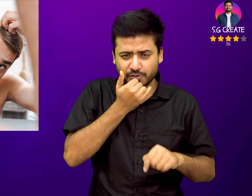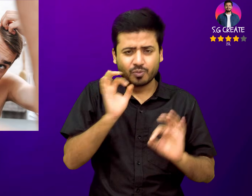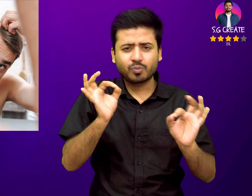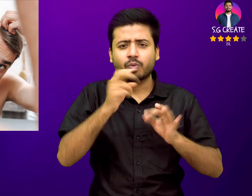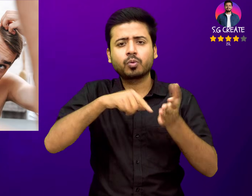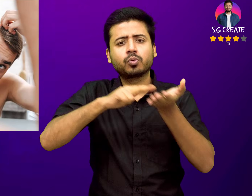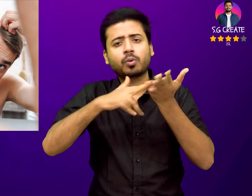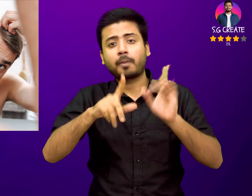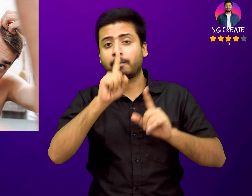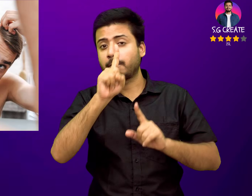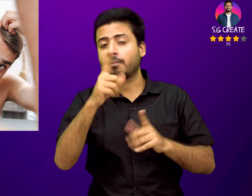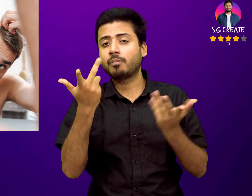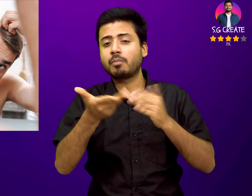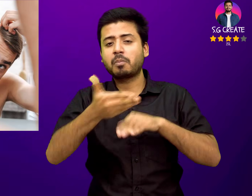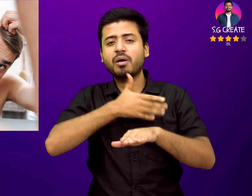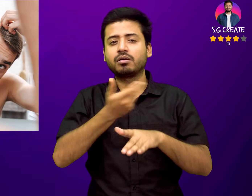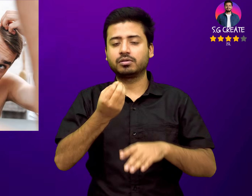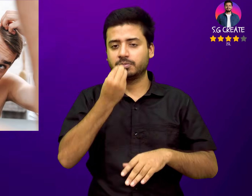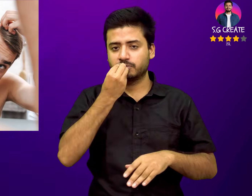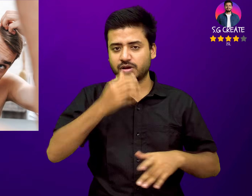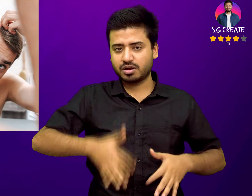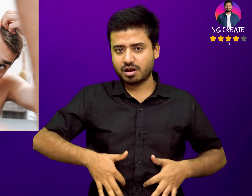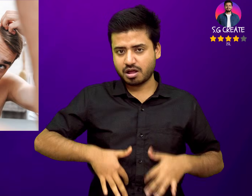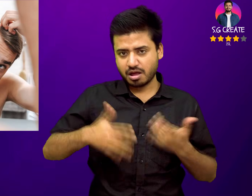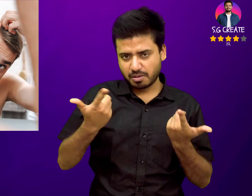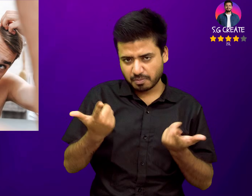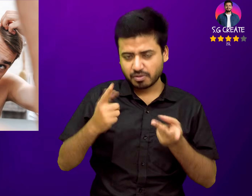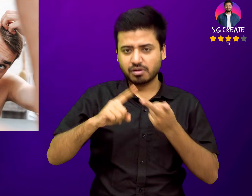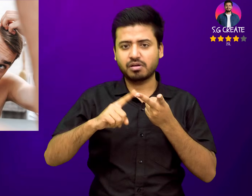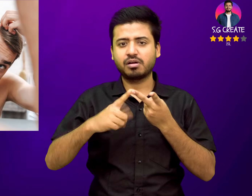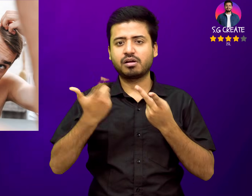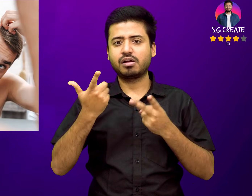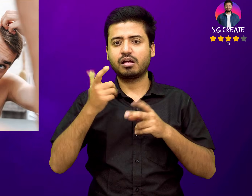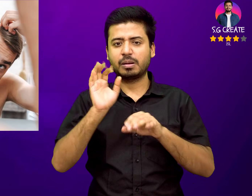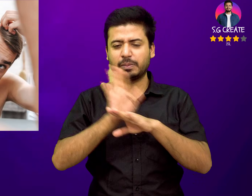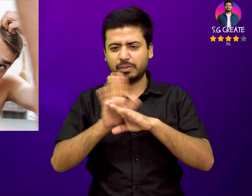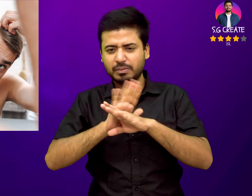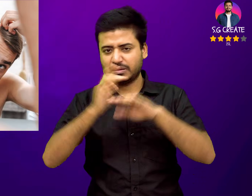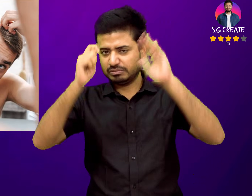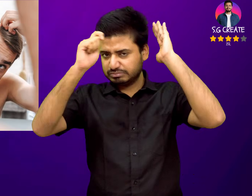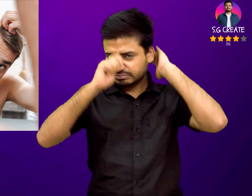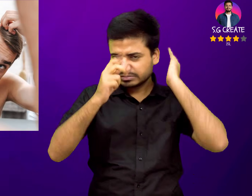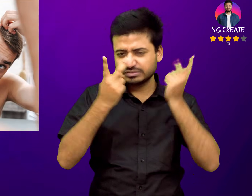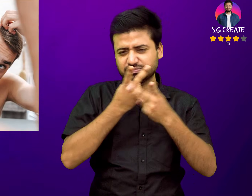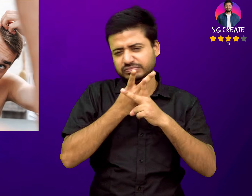medicine and ancient Asian beauty rituals. But to understand whether they can truly become useful